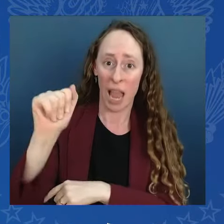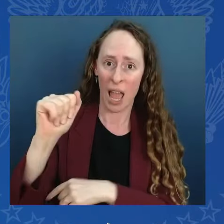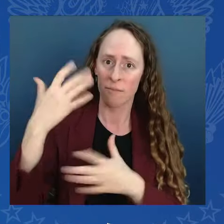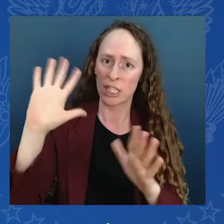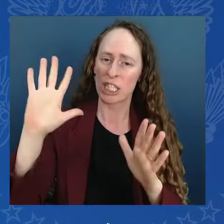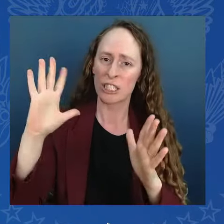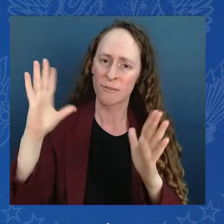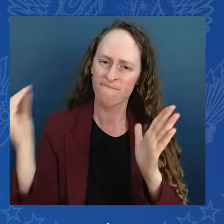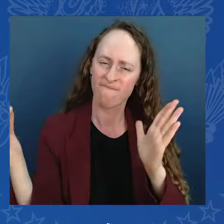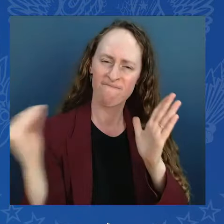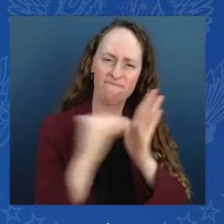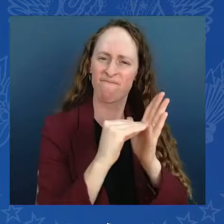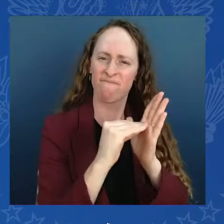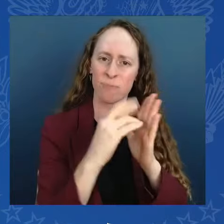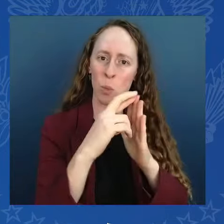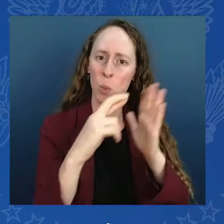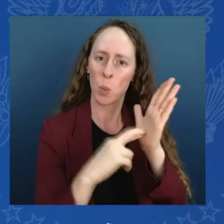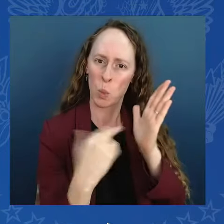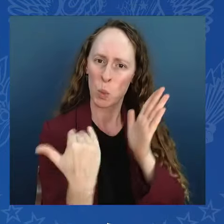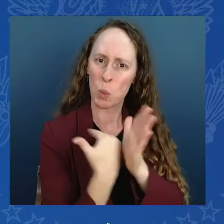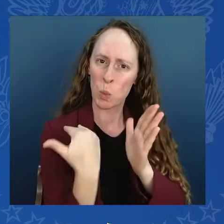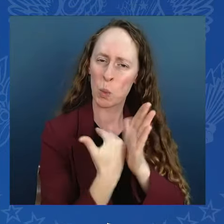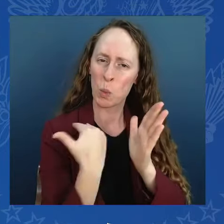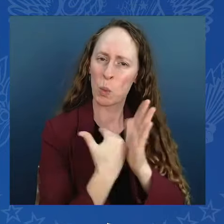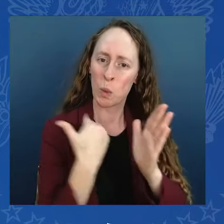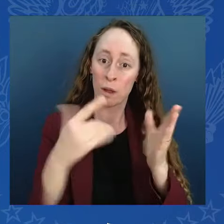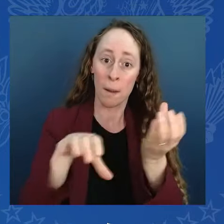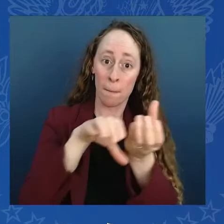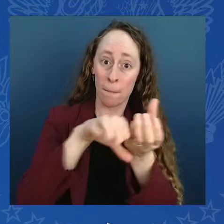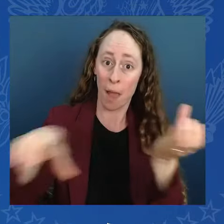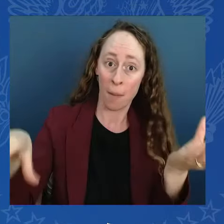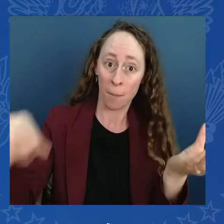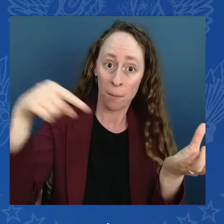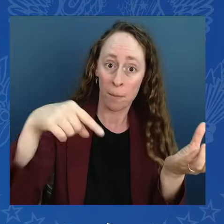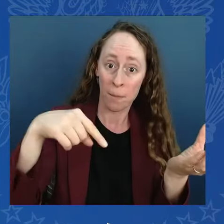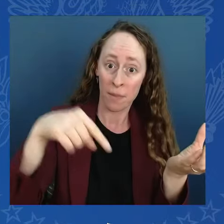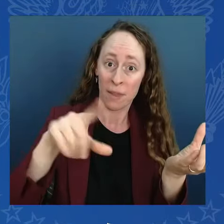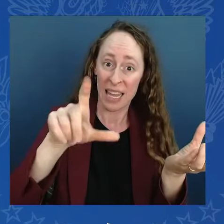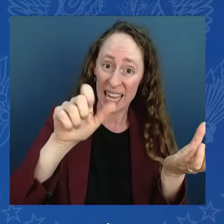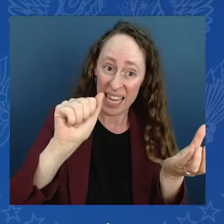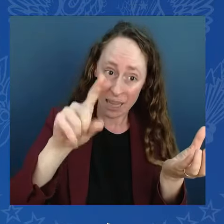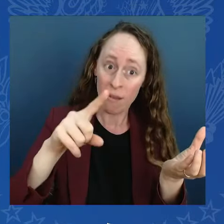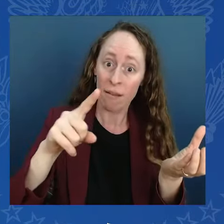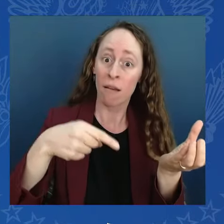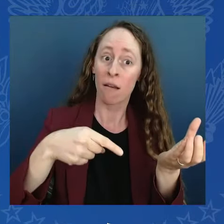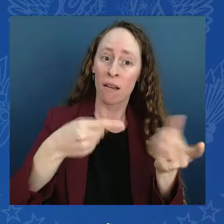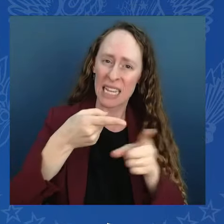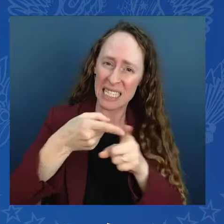providing clean drinking water doesn't -- that -- that doesn't provide clean wa- -- must be replaced. Every single one.